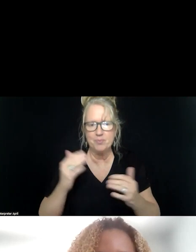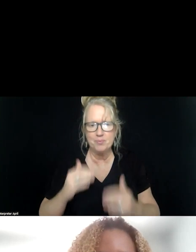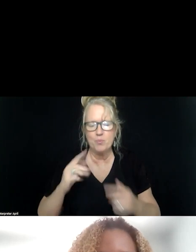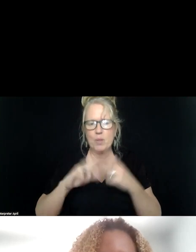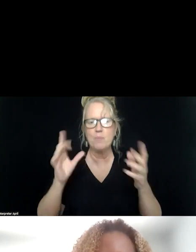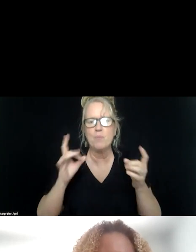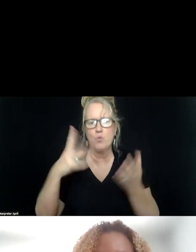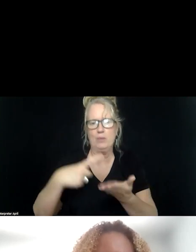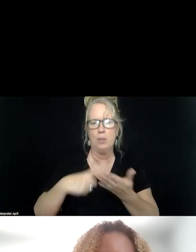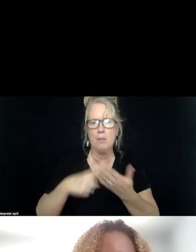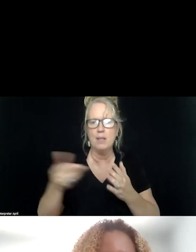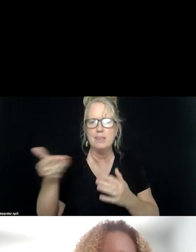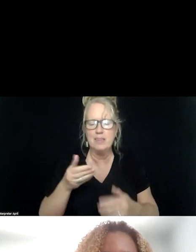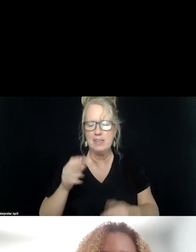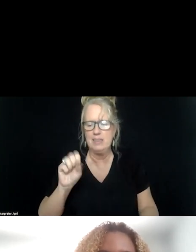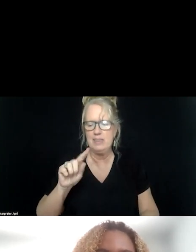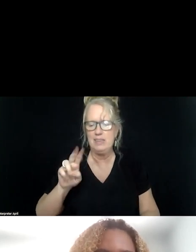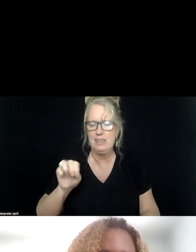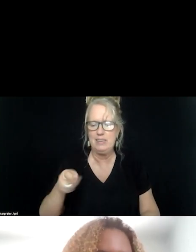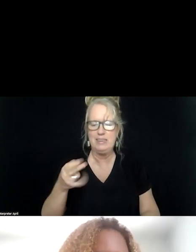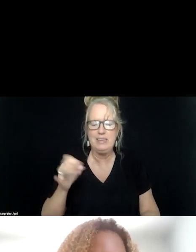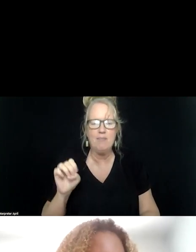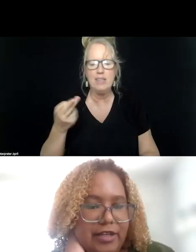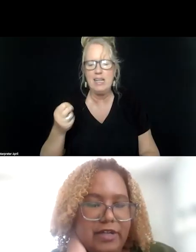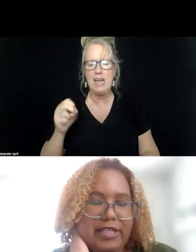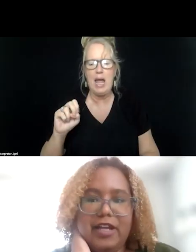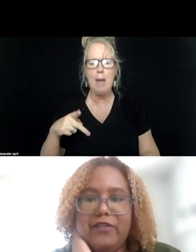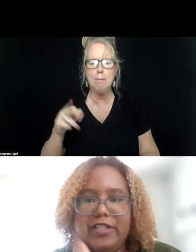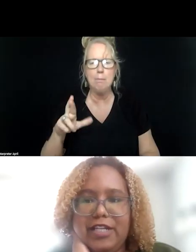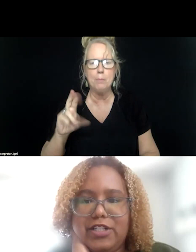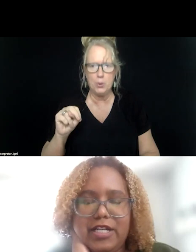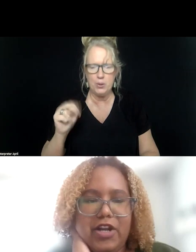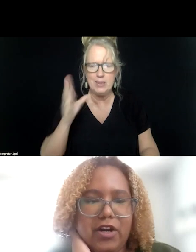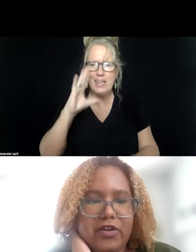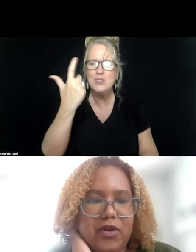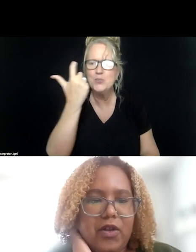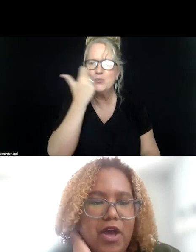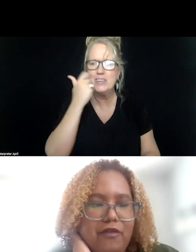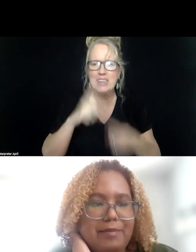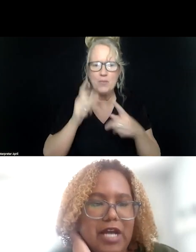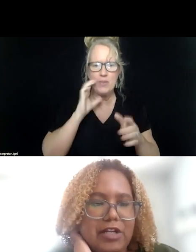I AM GOING TO INVITE STEPHANIE HEPBURN TO SHARE WITH US A ARTICLE